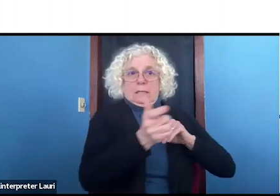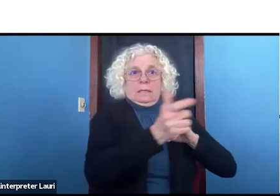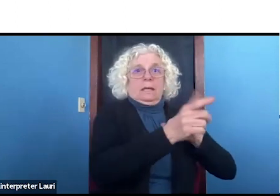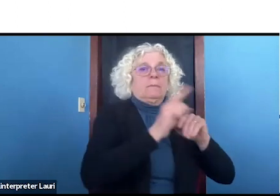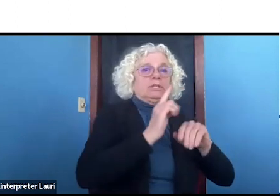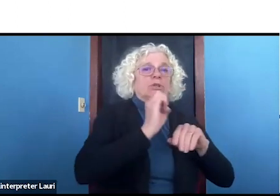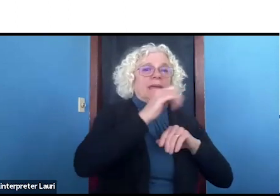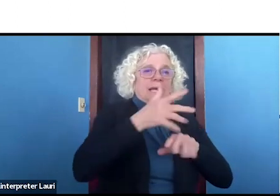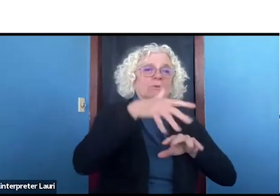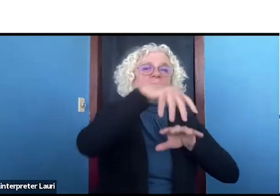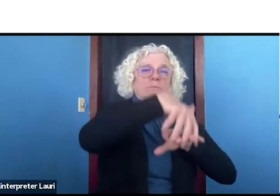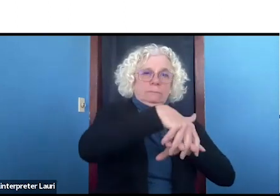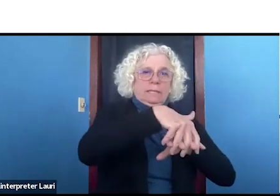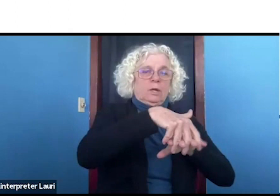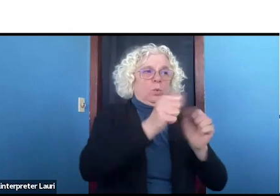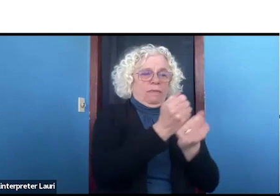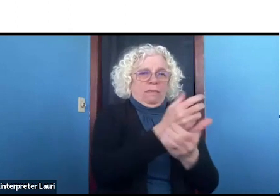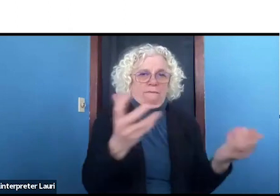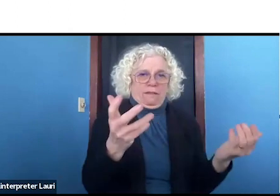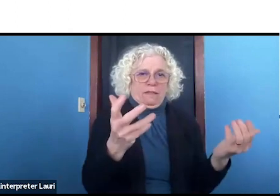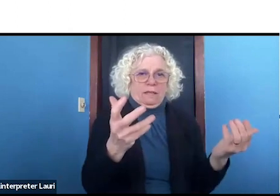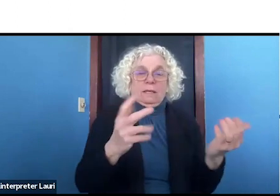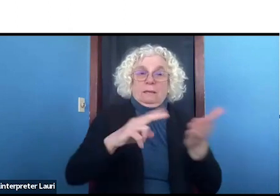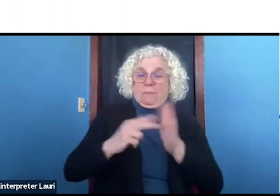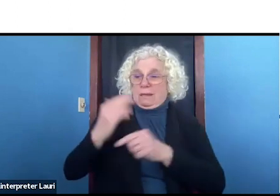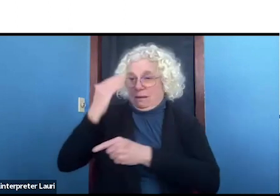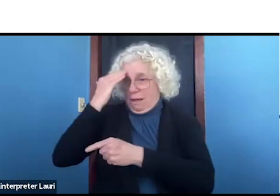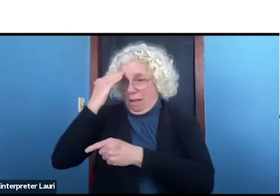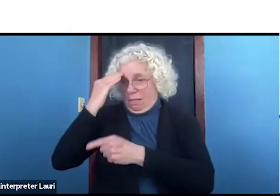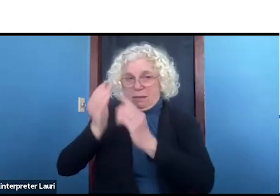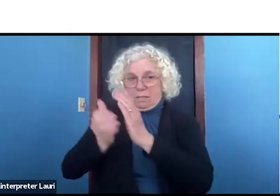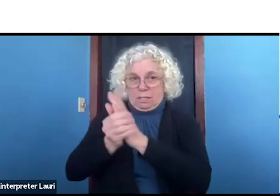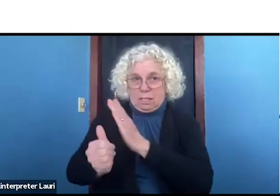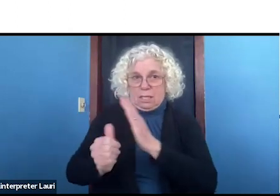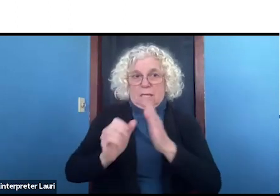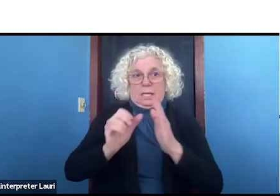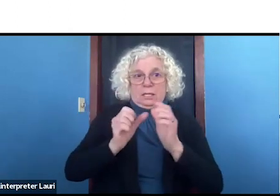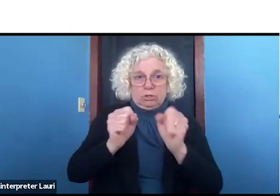all throughout those things, from the knowledge building to the skill development to strategic planning to implementation.